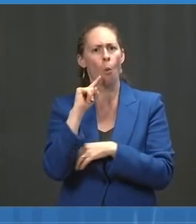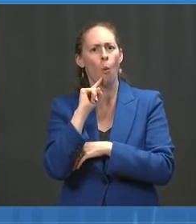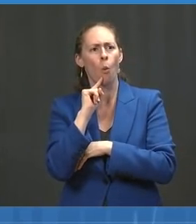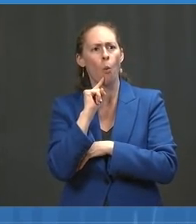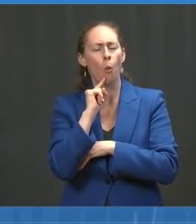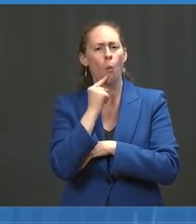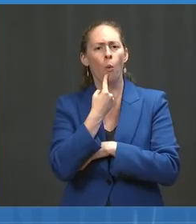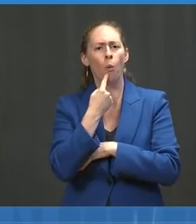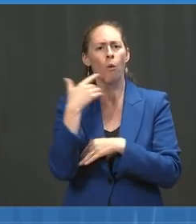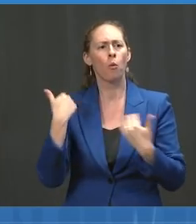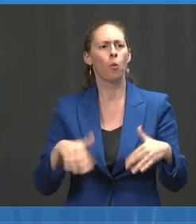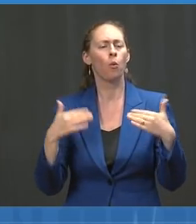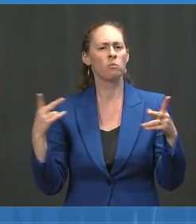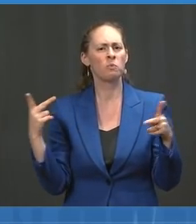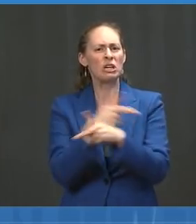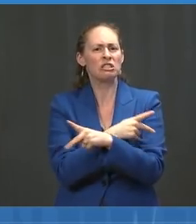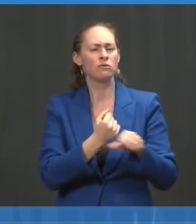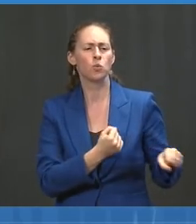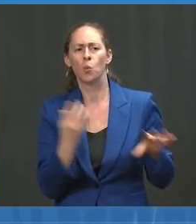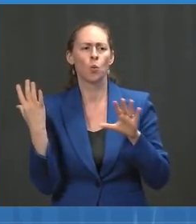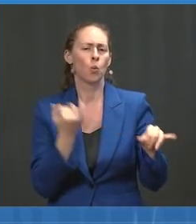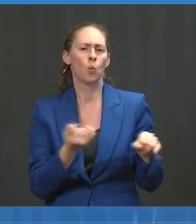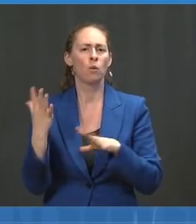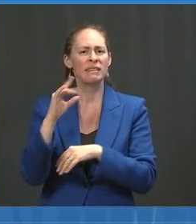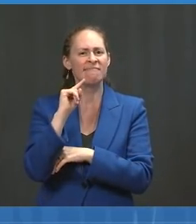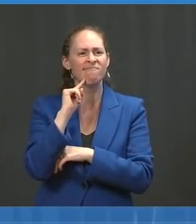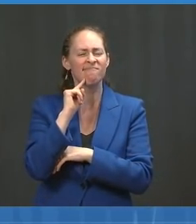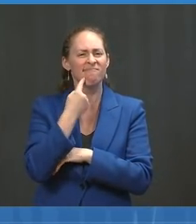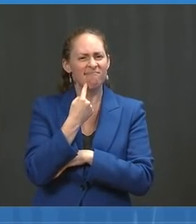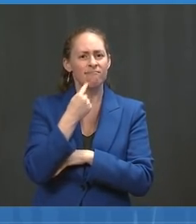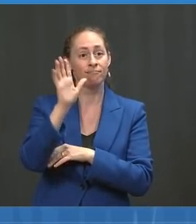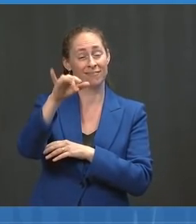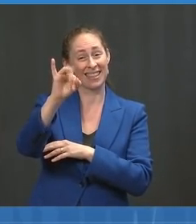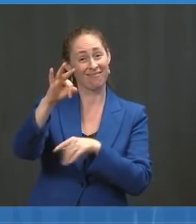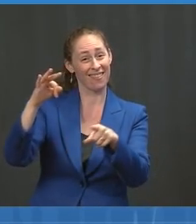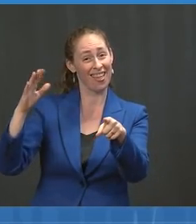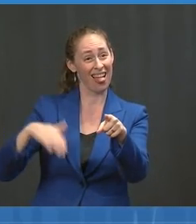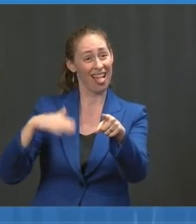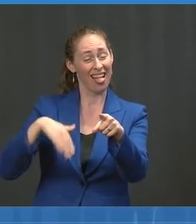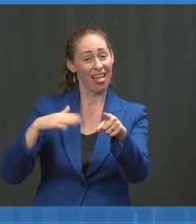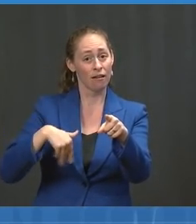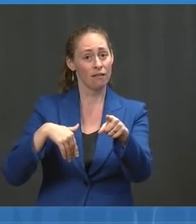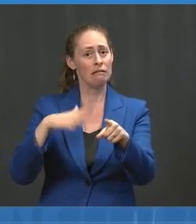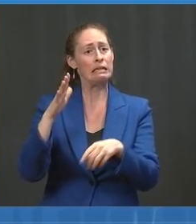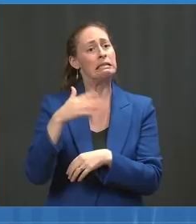These data remind us that if you are not yet vaccinated, you are among those highest at risk.